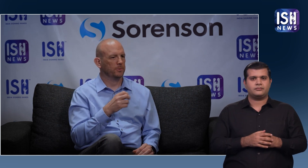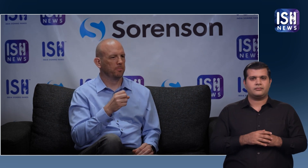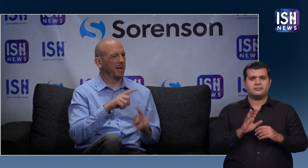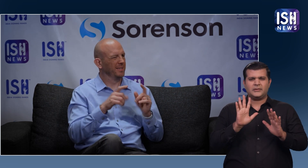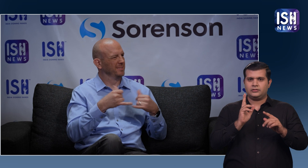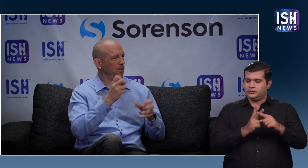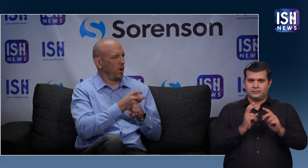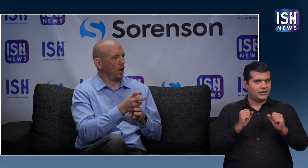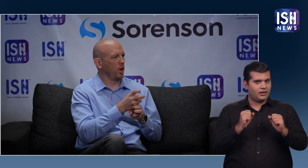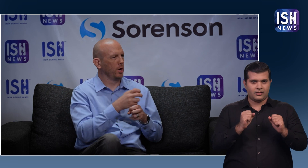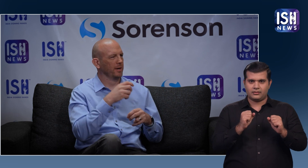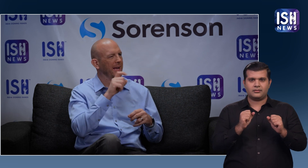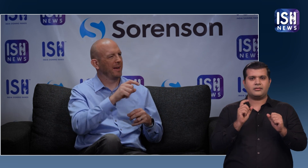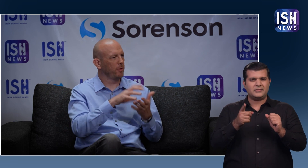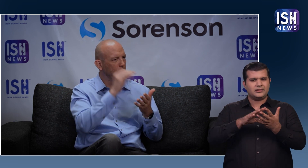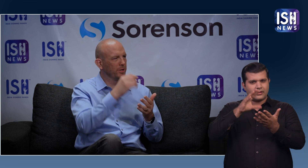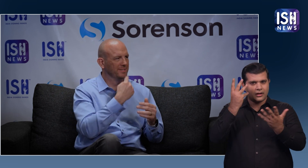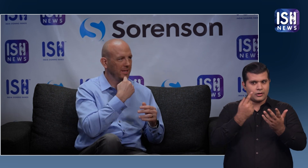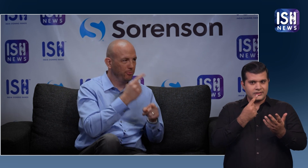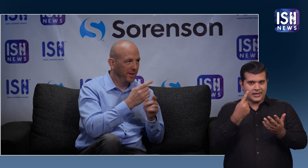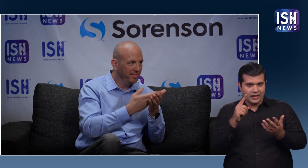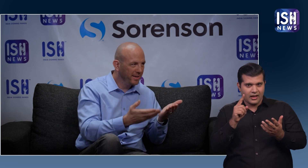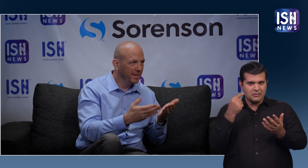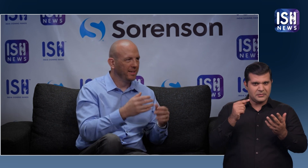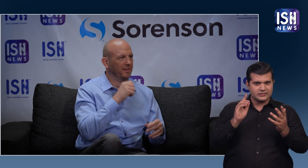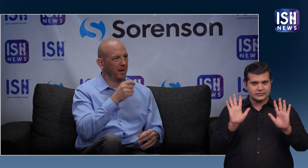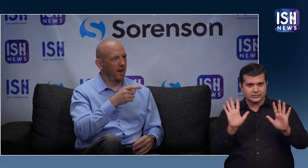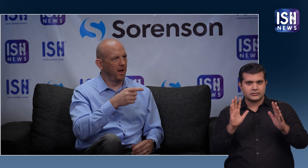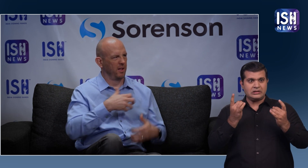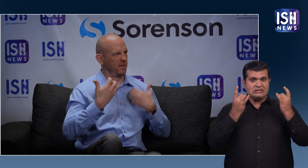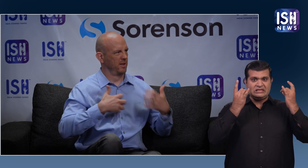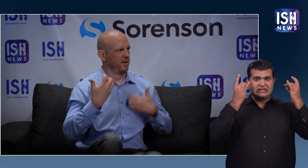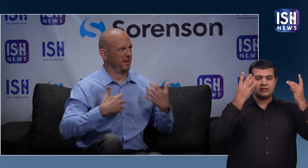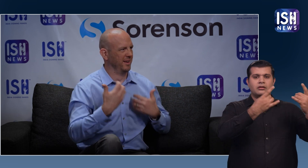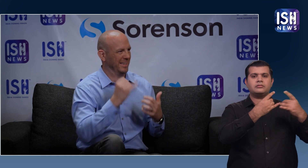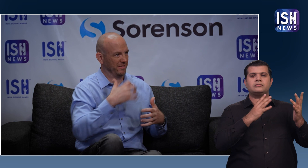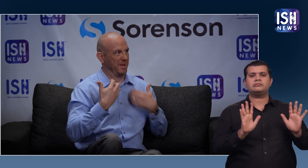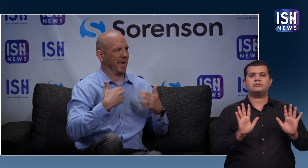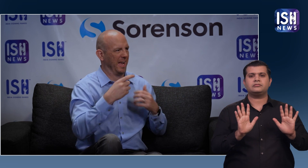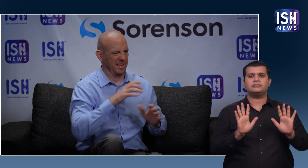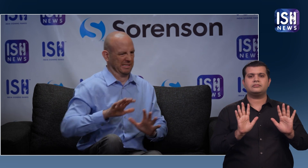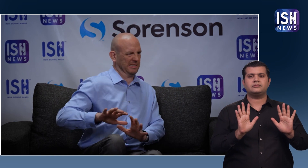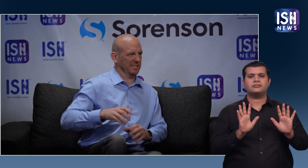It's still hard. You need to learn to say the right thing and not get aggressive then be ignored.